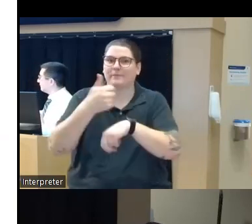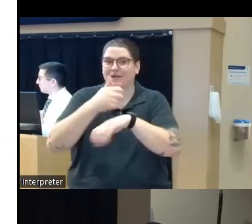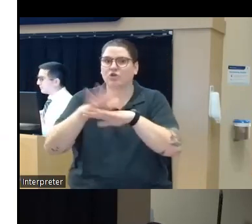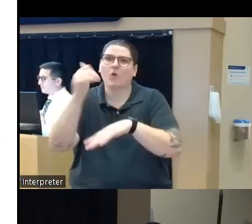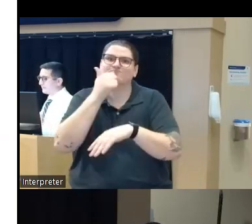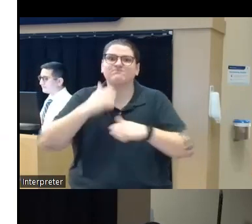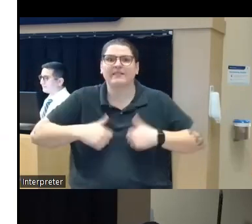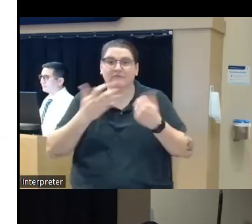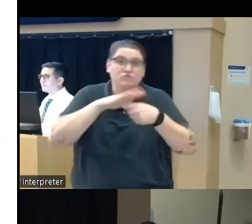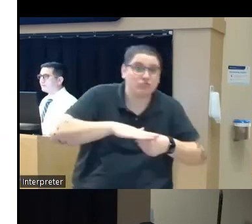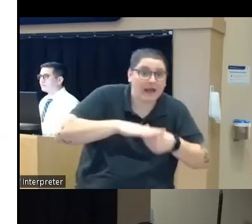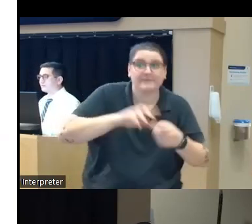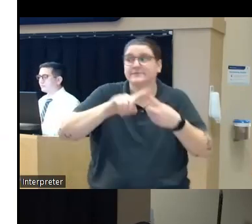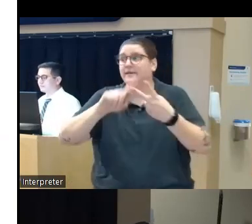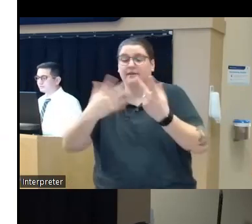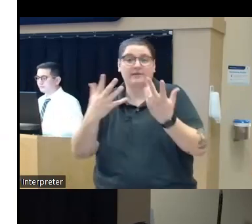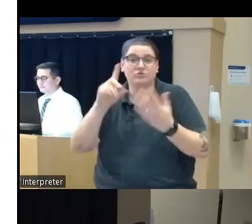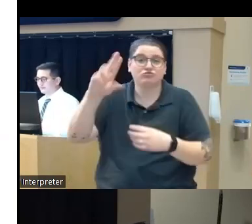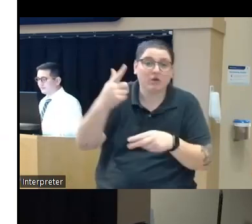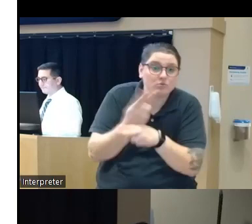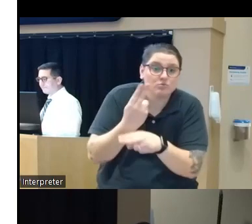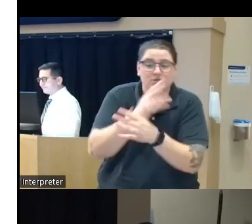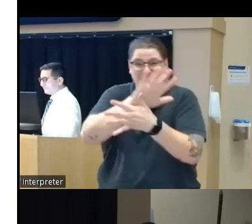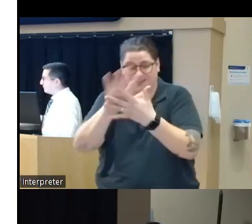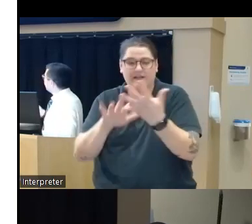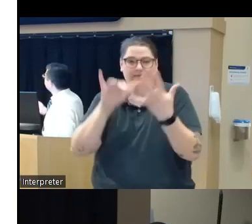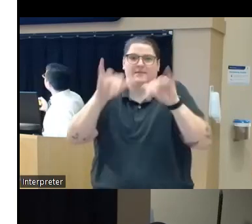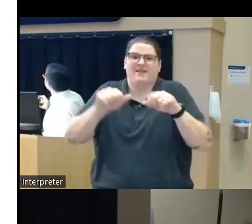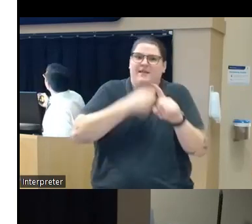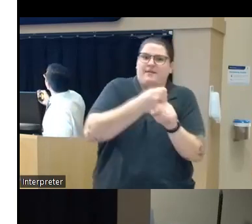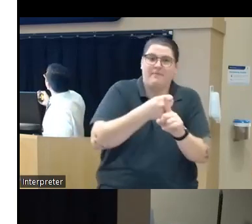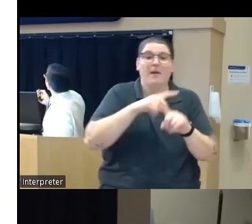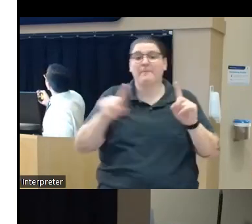will have a greater impact on your thickness than they would on your surface area but we also found